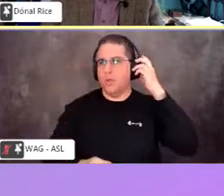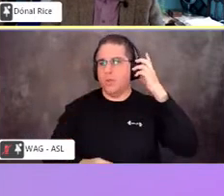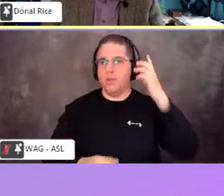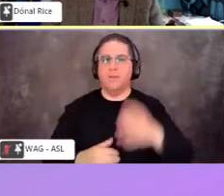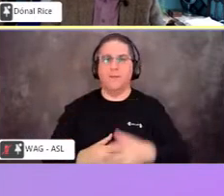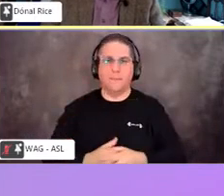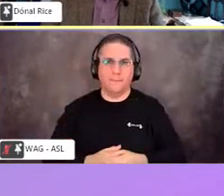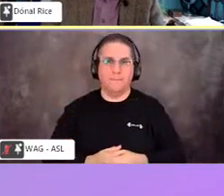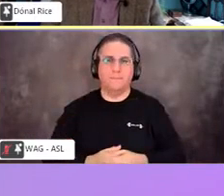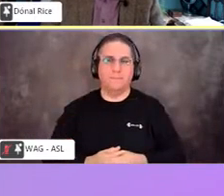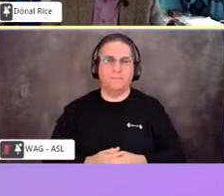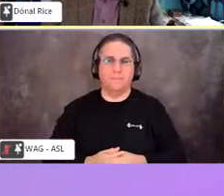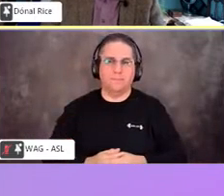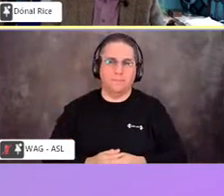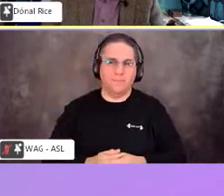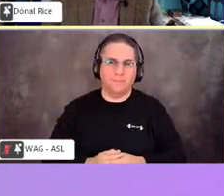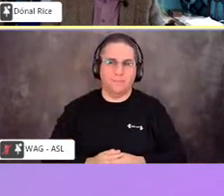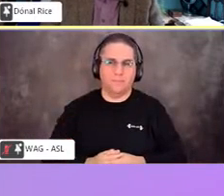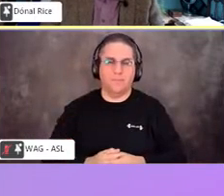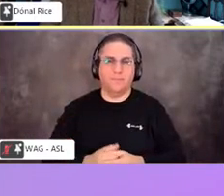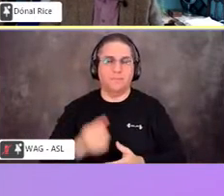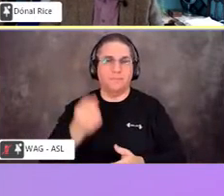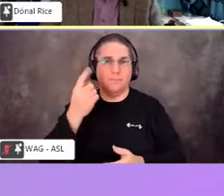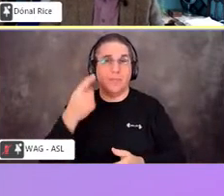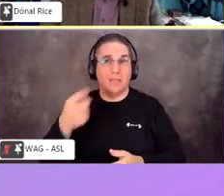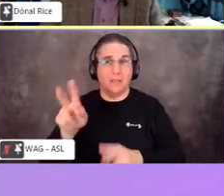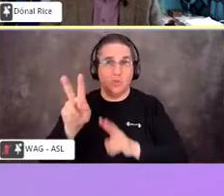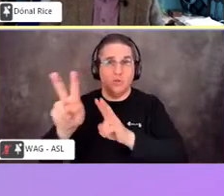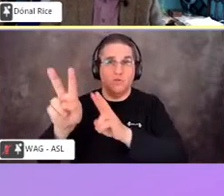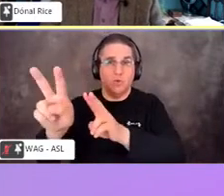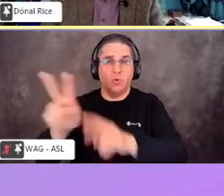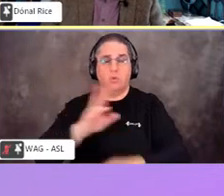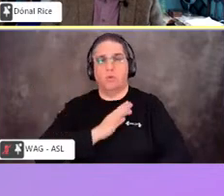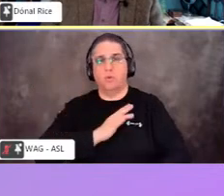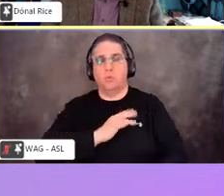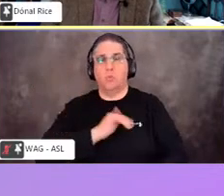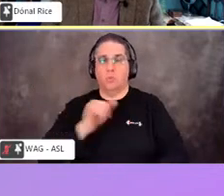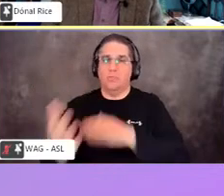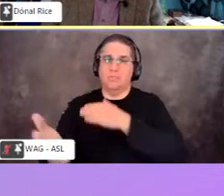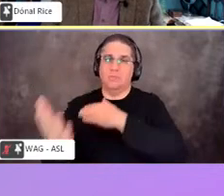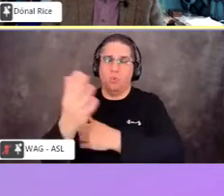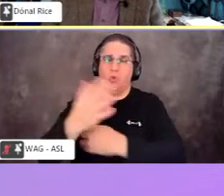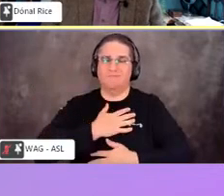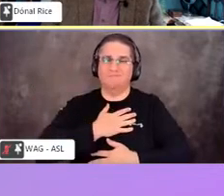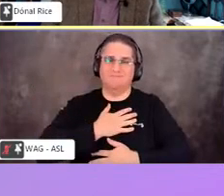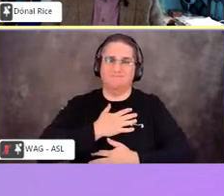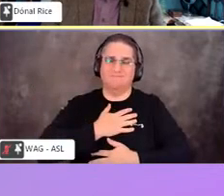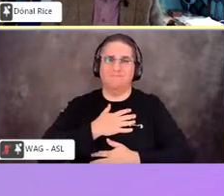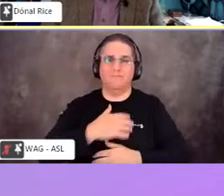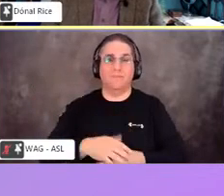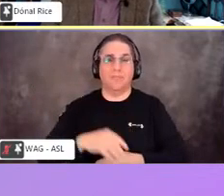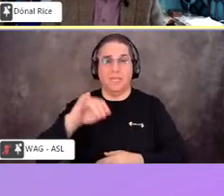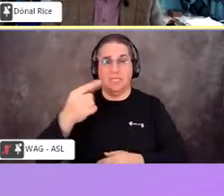Keynote opening speech yesterday where she spoke about us standing on the shoulders of giants. While certainly in Ireland, we're standing on the shoulders